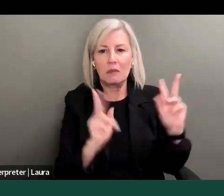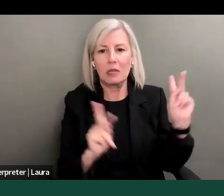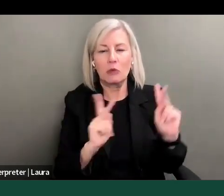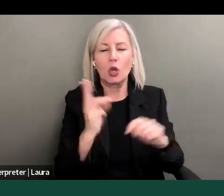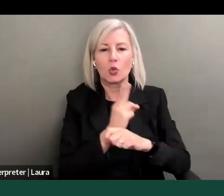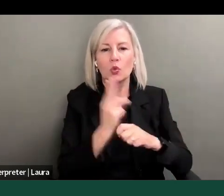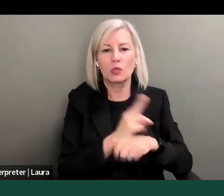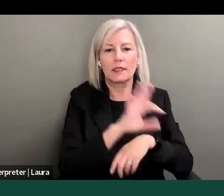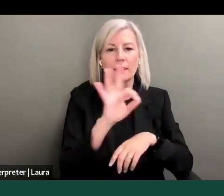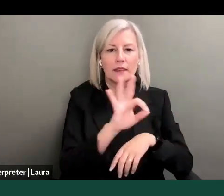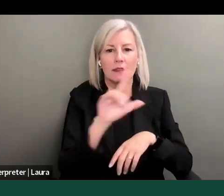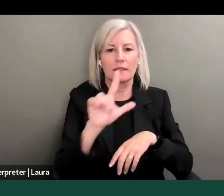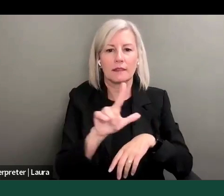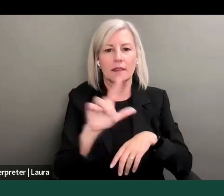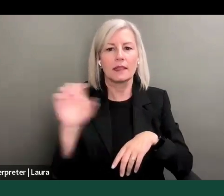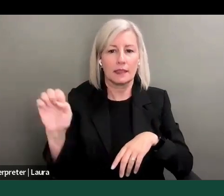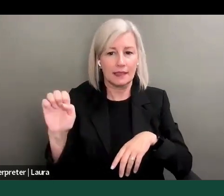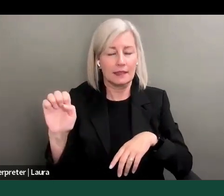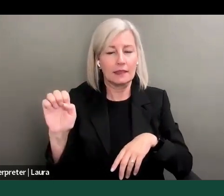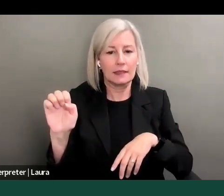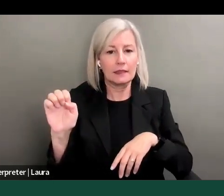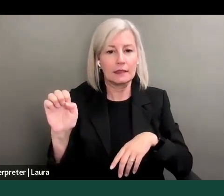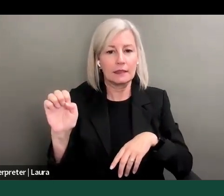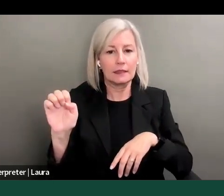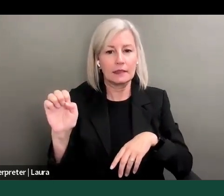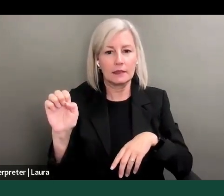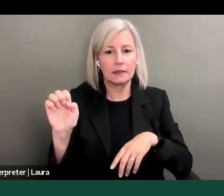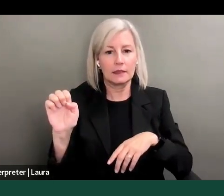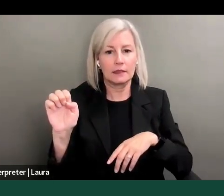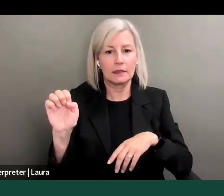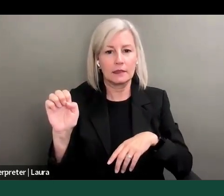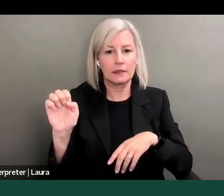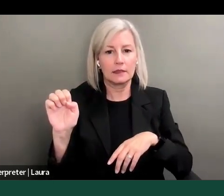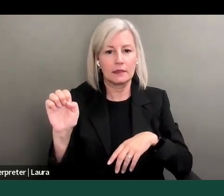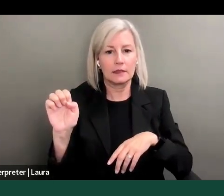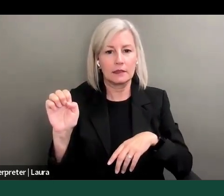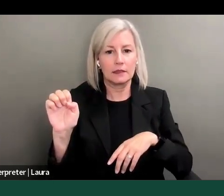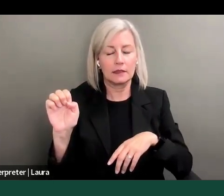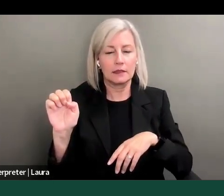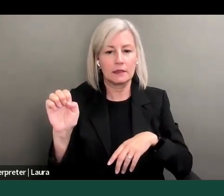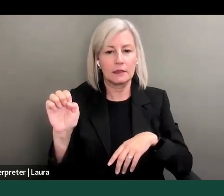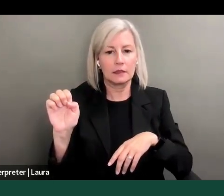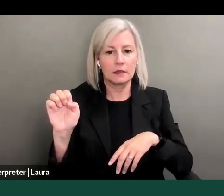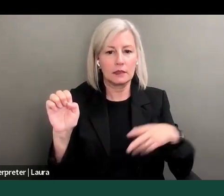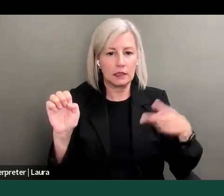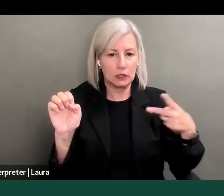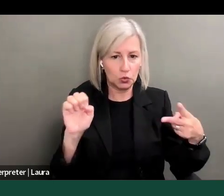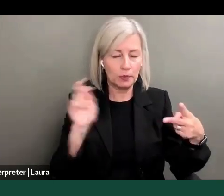functional listening evaluation. There's two people who had said that.